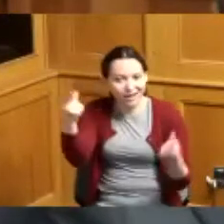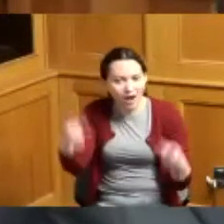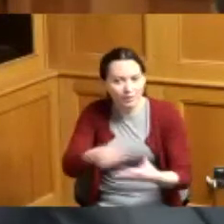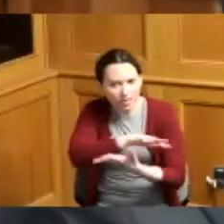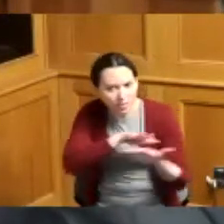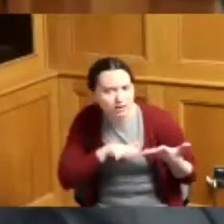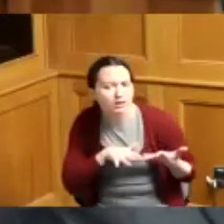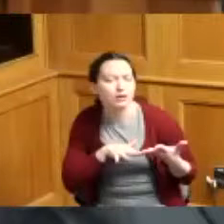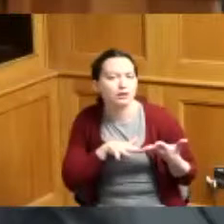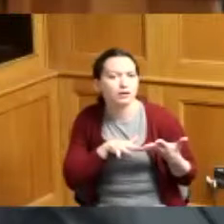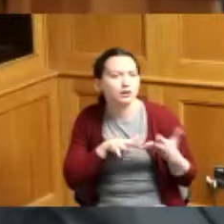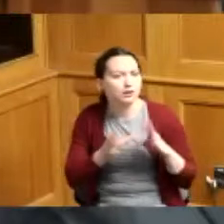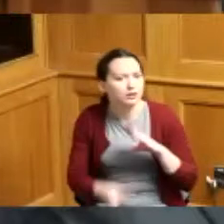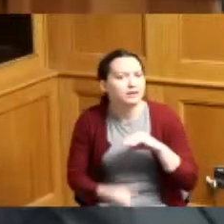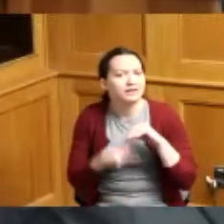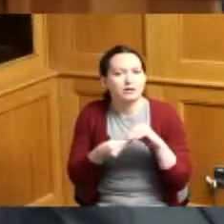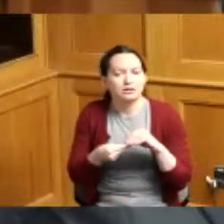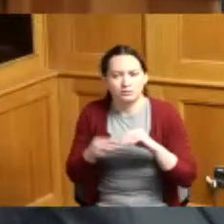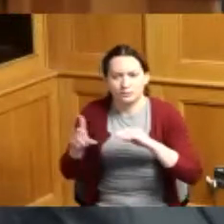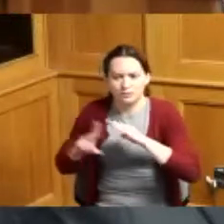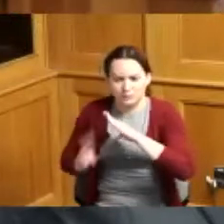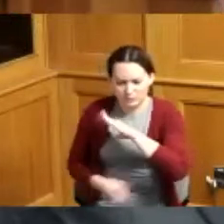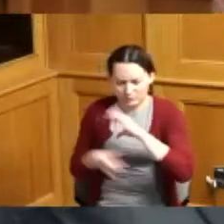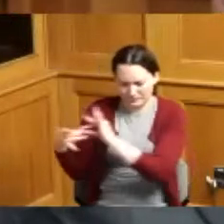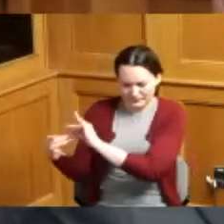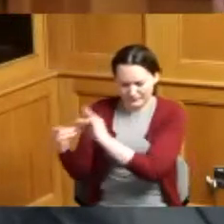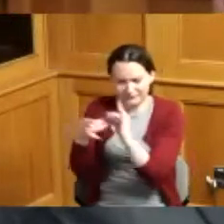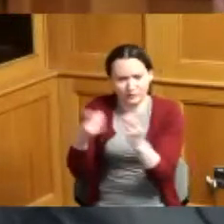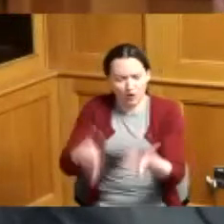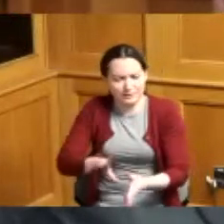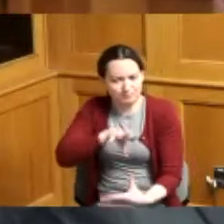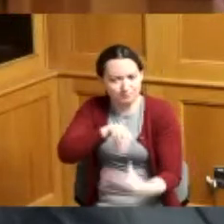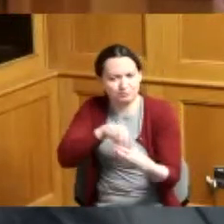that are in addition to this crosswalk that we have that are already included in our plan